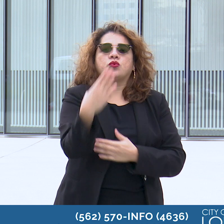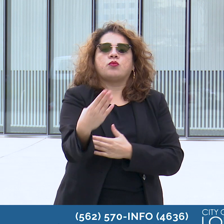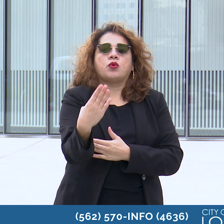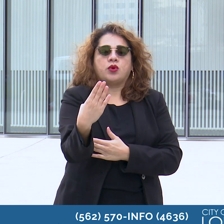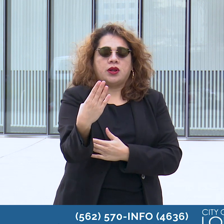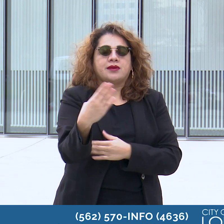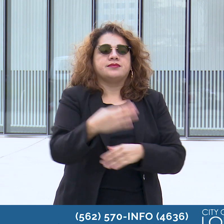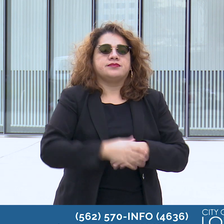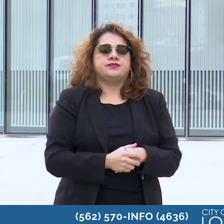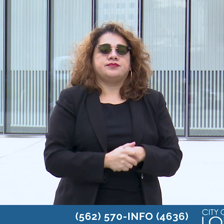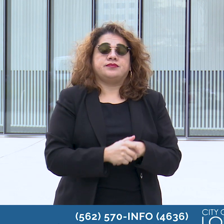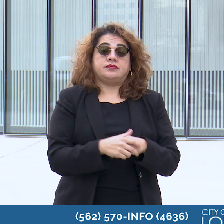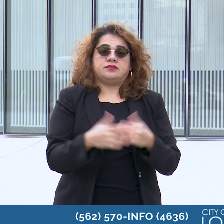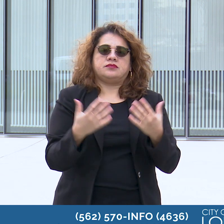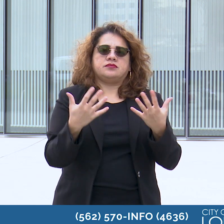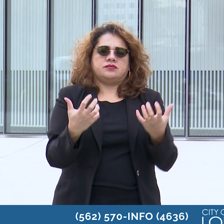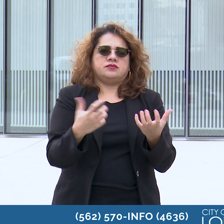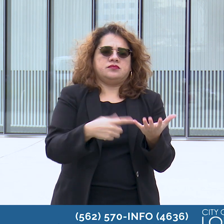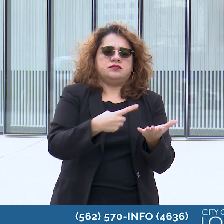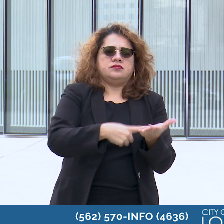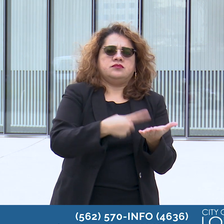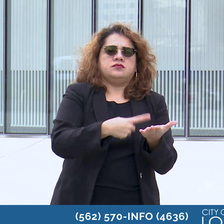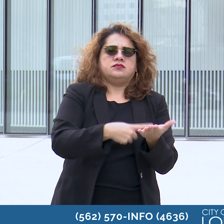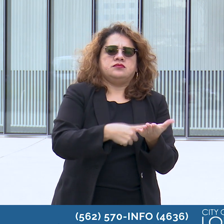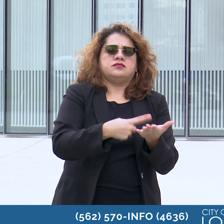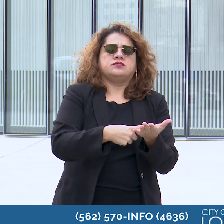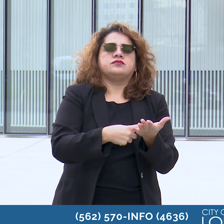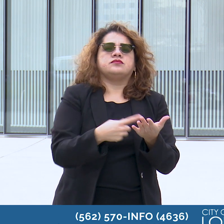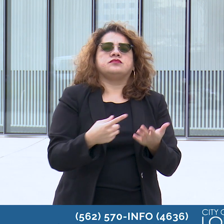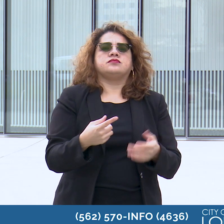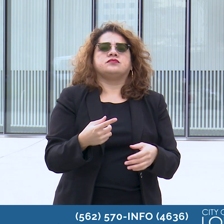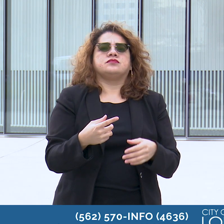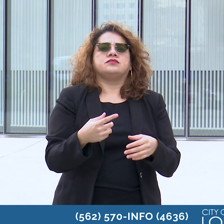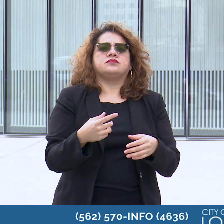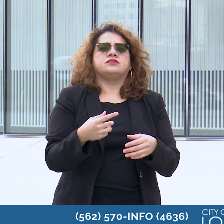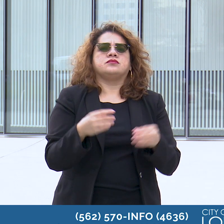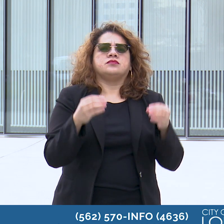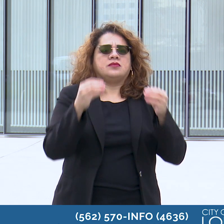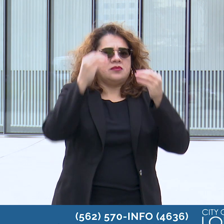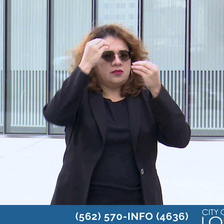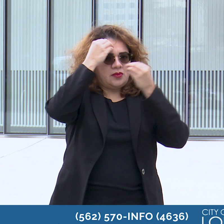I want to spend a few minutes providing some additional details about our city's plan for